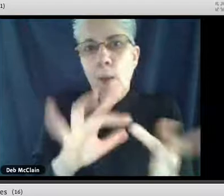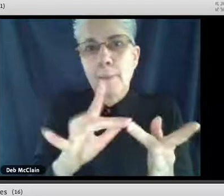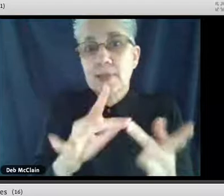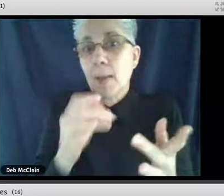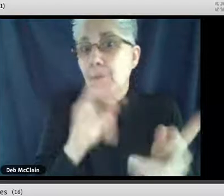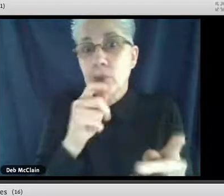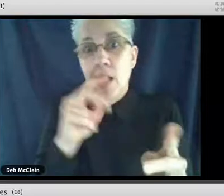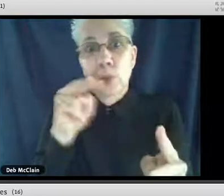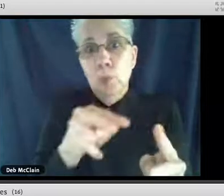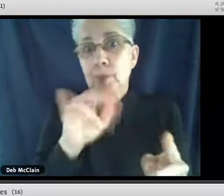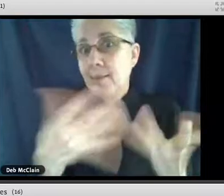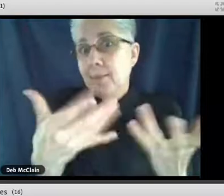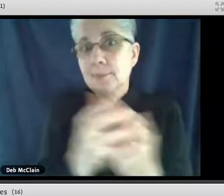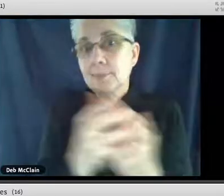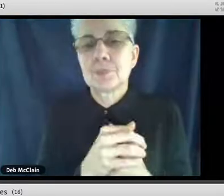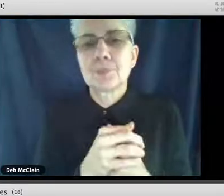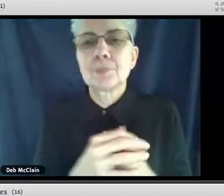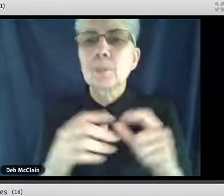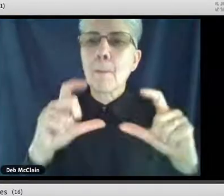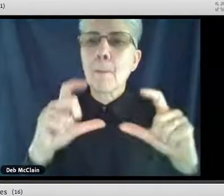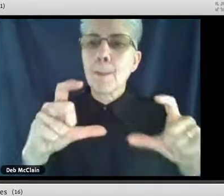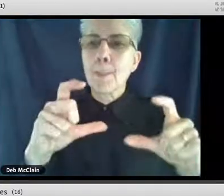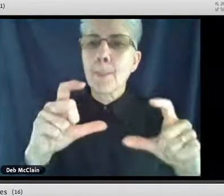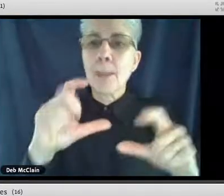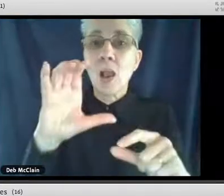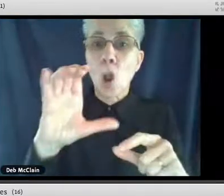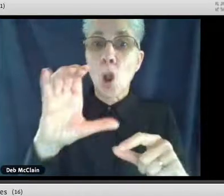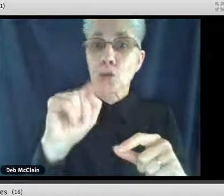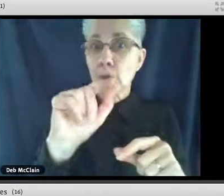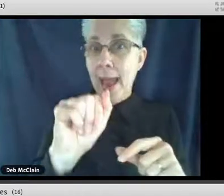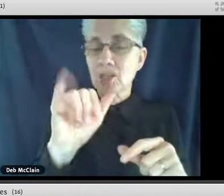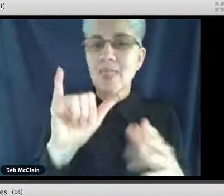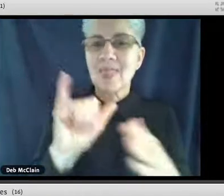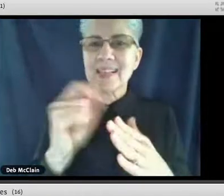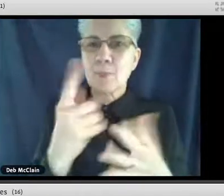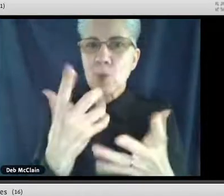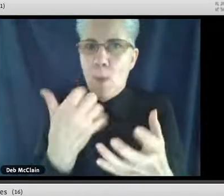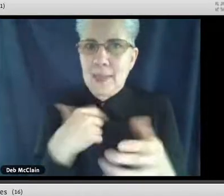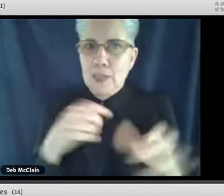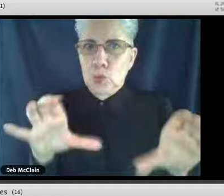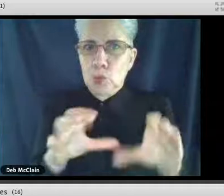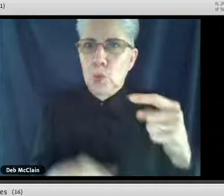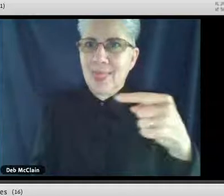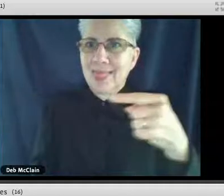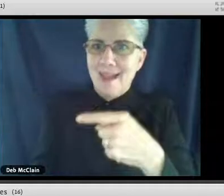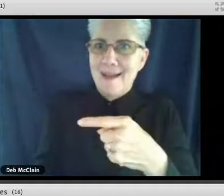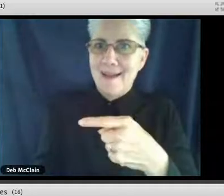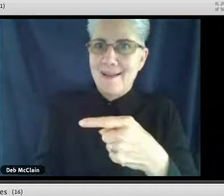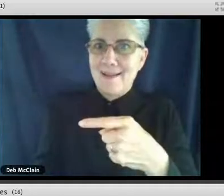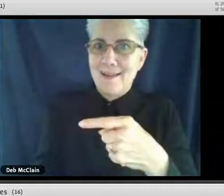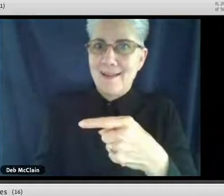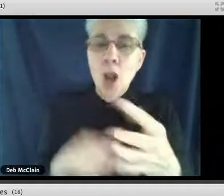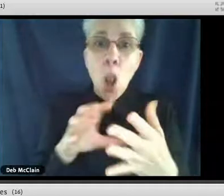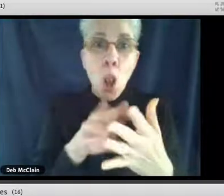So a call to action is something you want me to do. You know, learn more. Read about it.